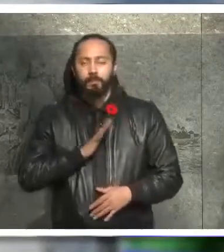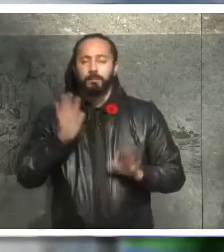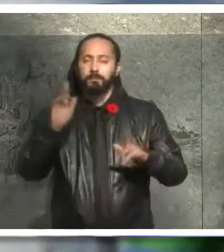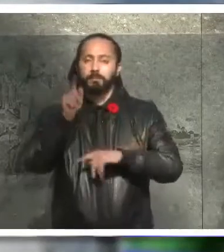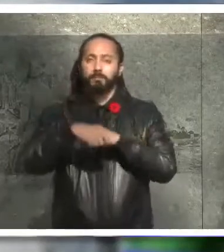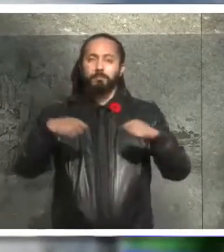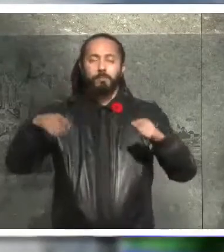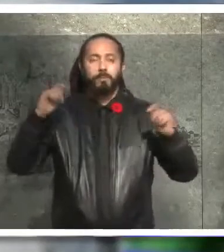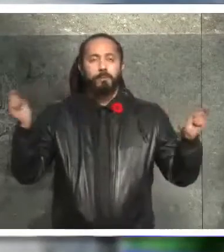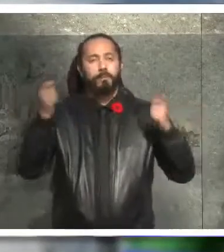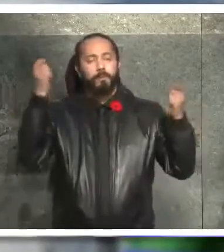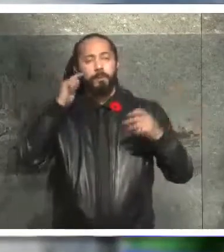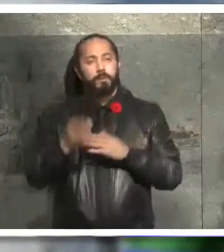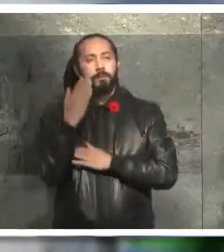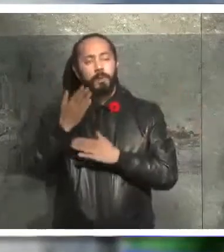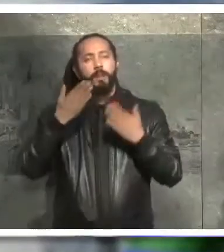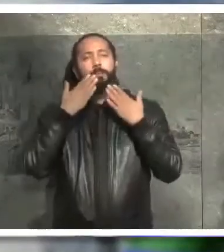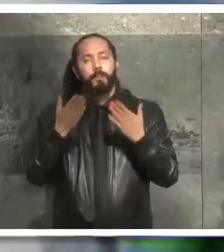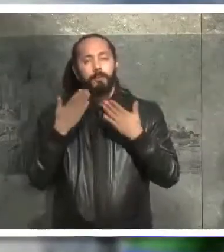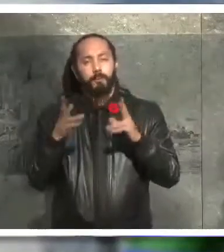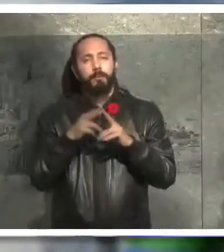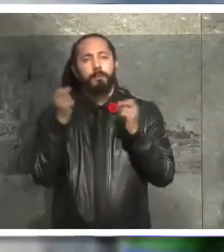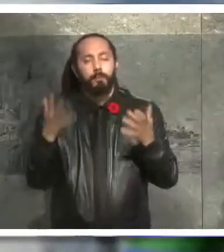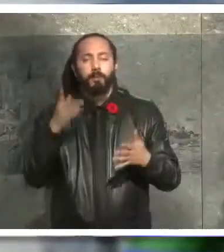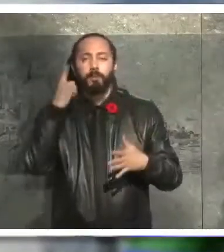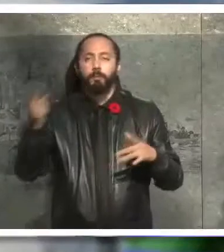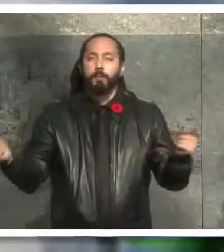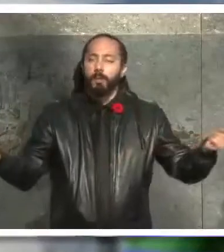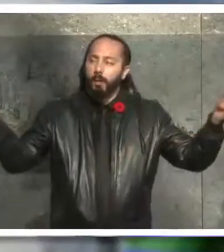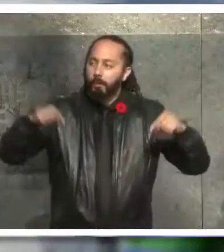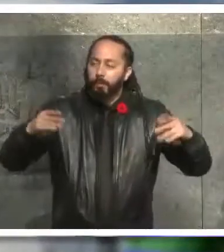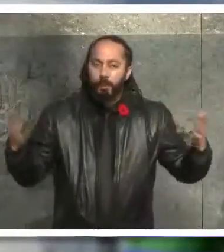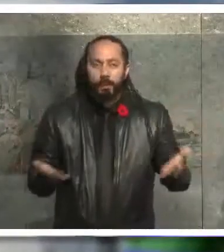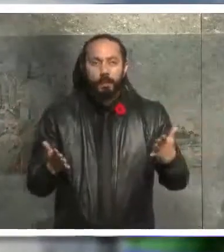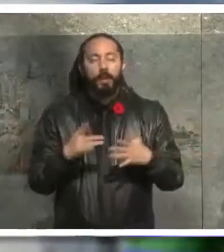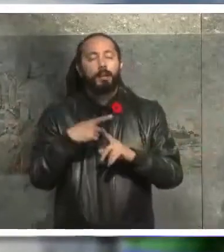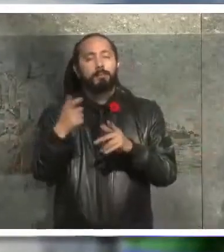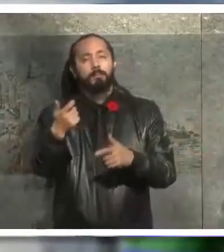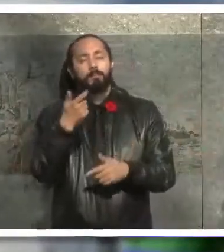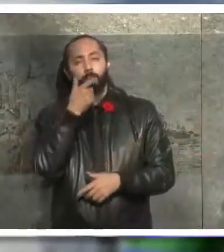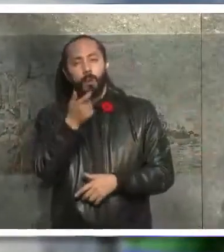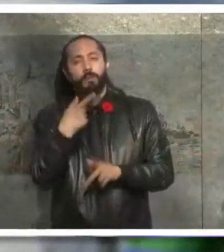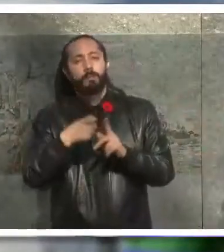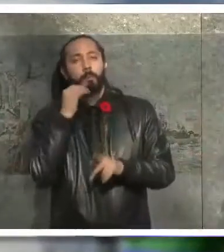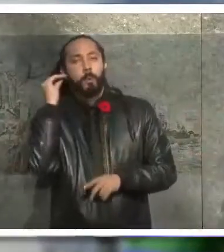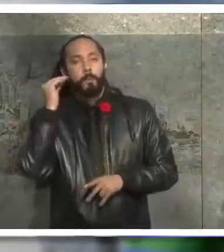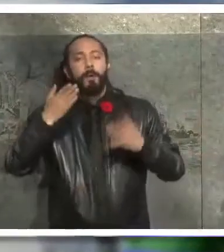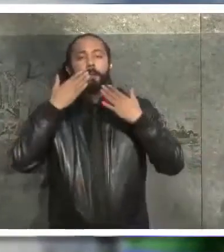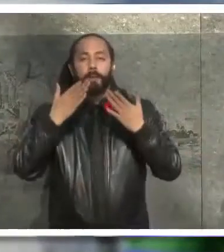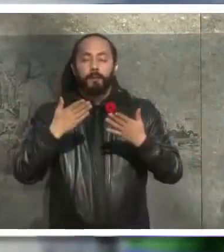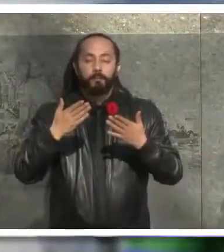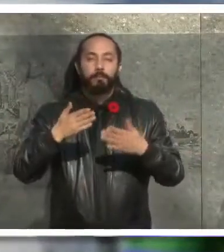It is and gentlemen, that concludes the formal ceremony this morning. I thank you very much for your attendance here and at home.